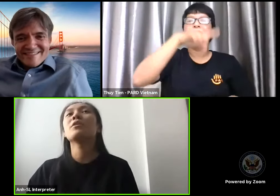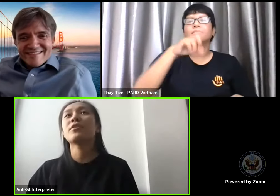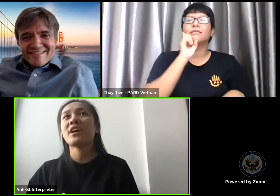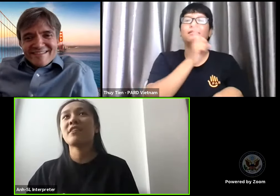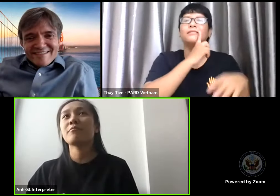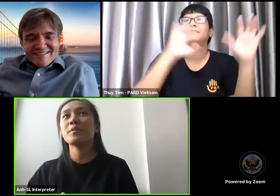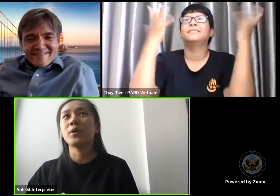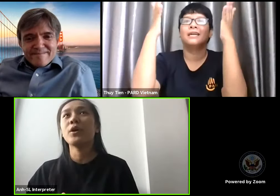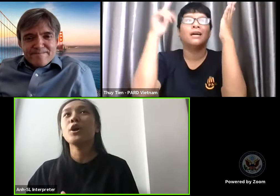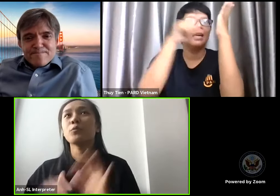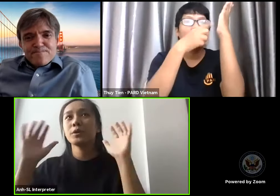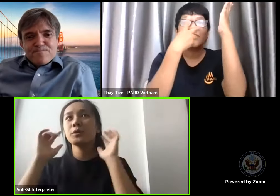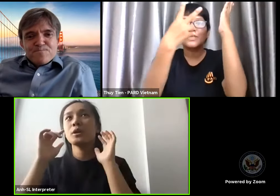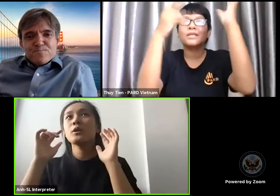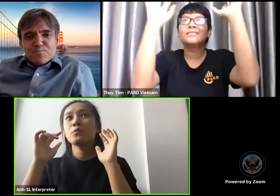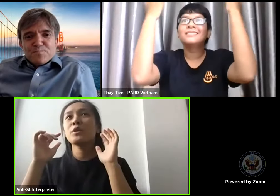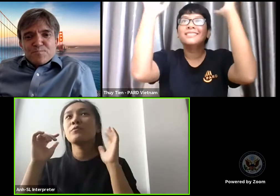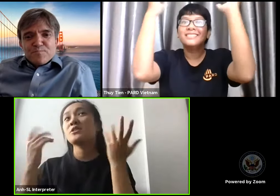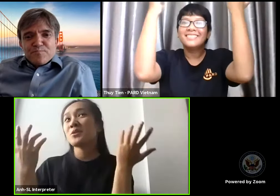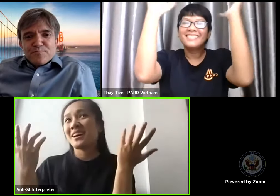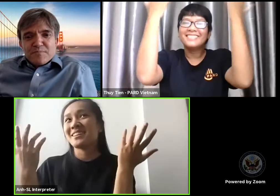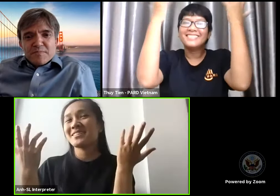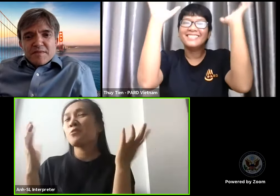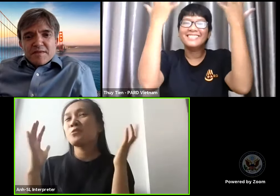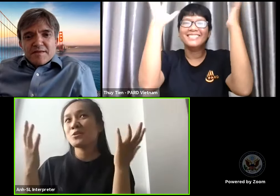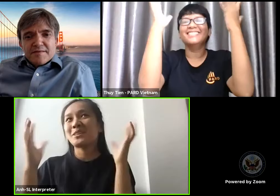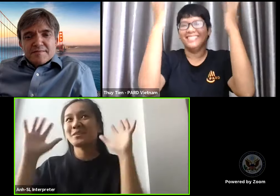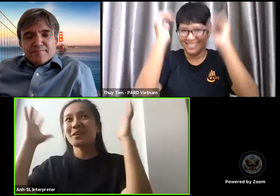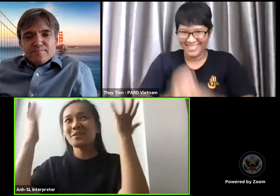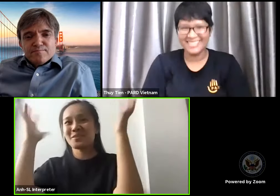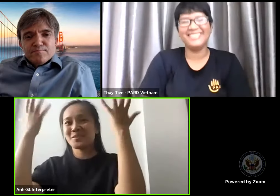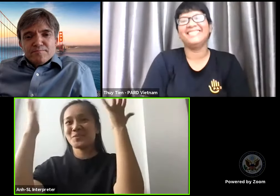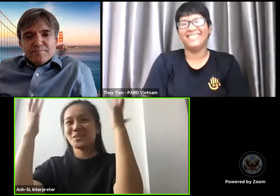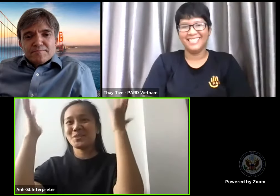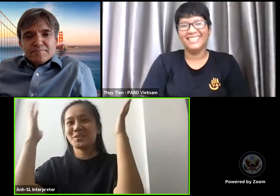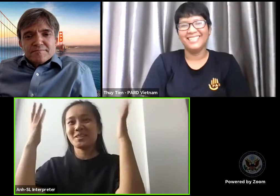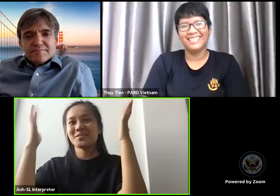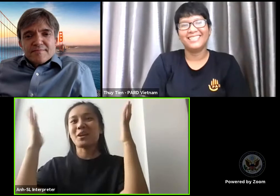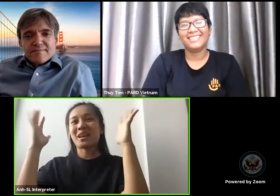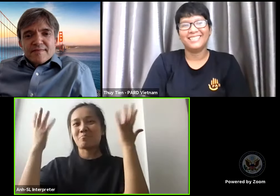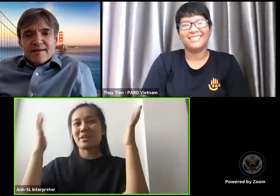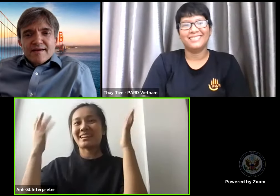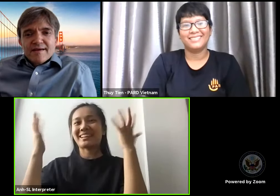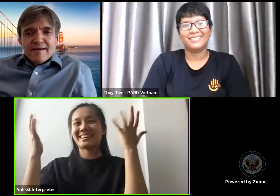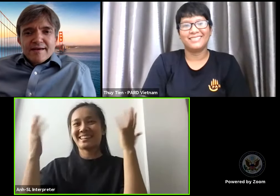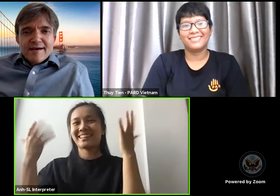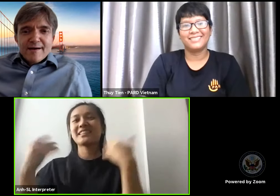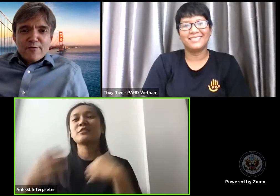but for deaf people we we visualize, a visualized learner so we use this for clapping. [Jason] All